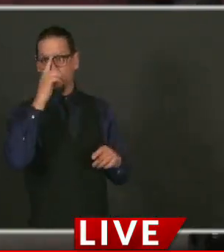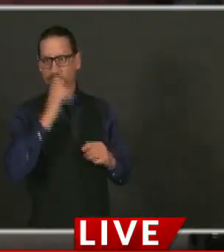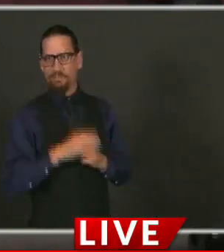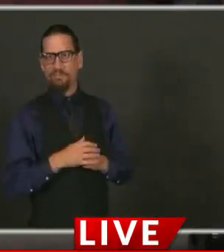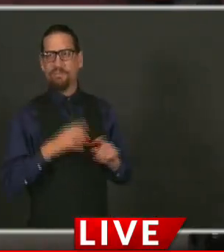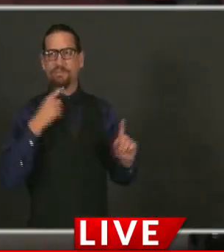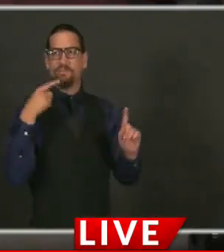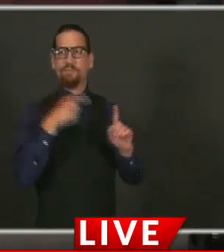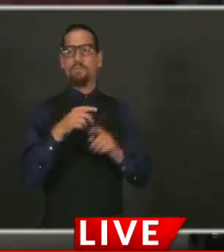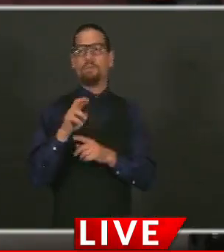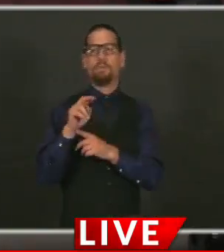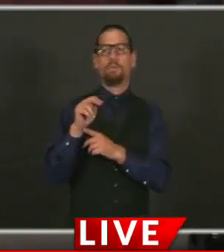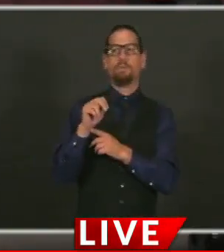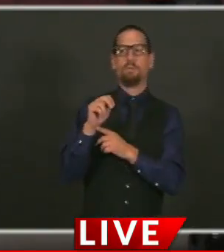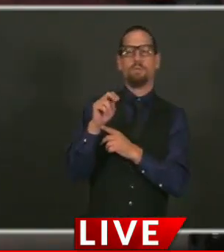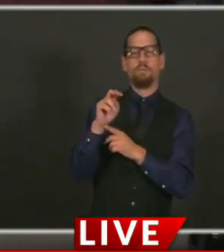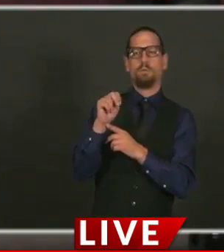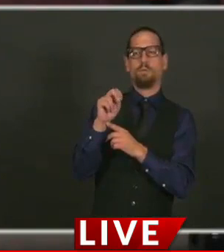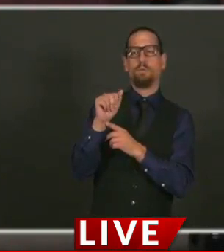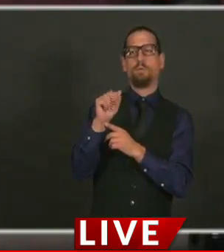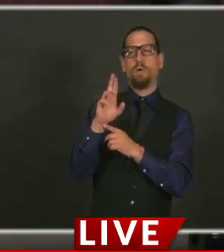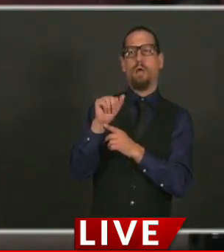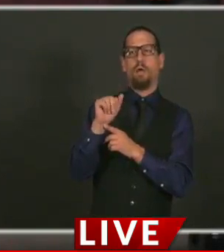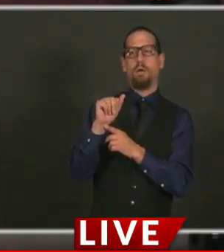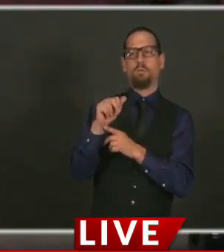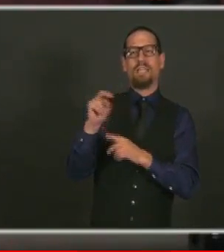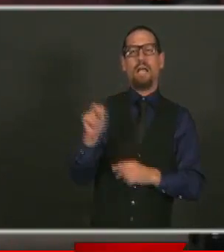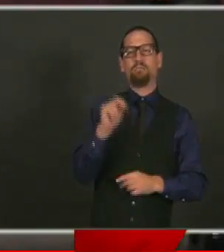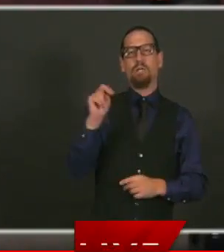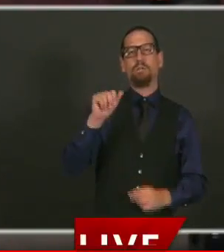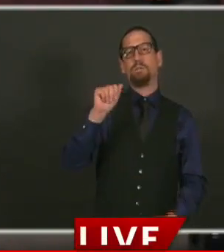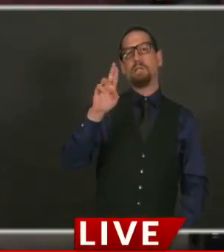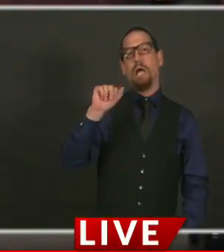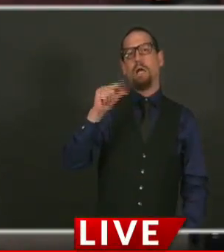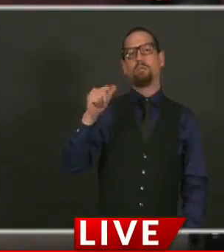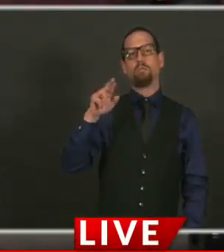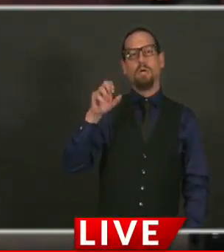, WE ARE SEEING IN NARRAGANSETT, IN THE